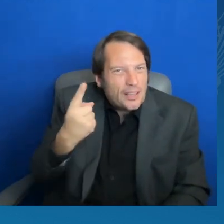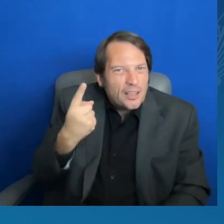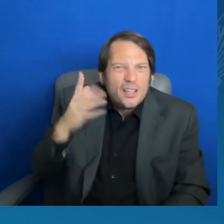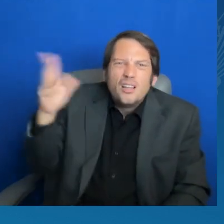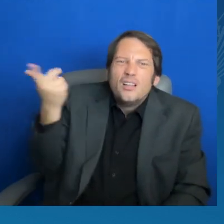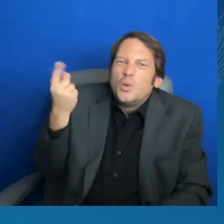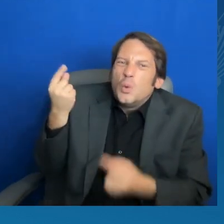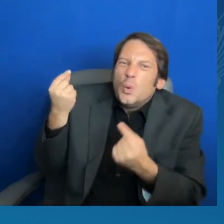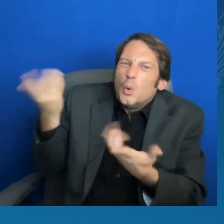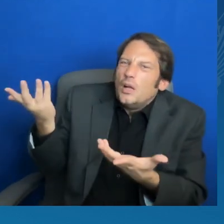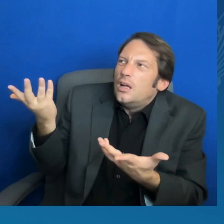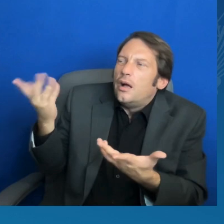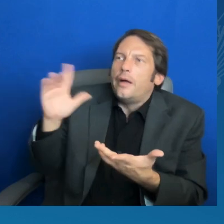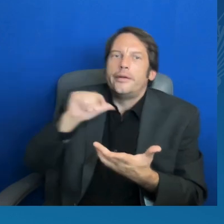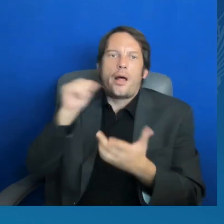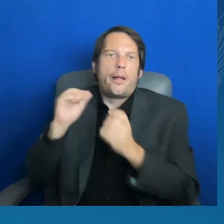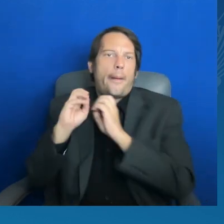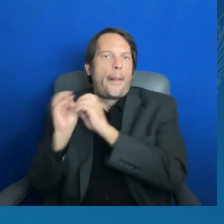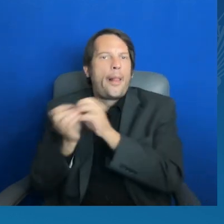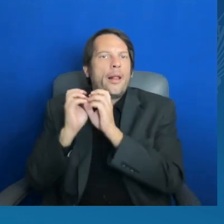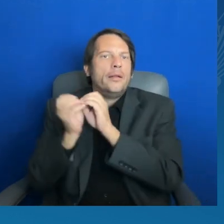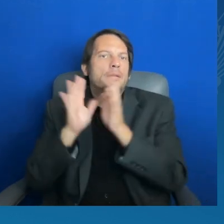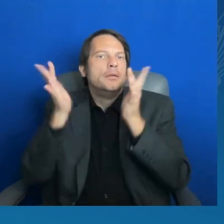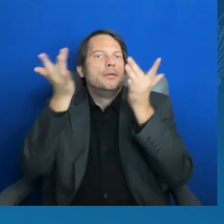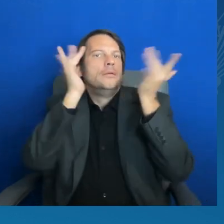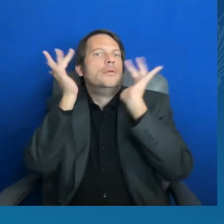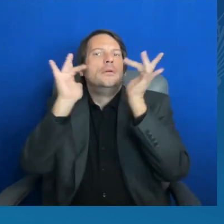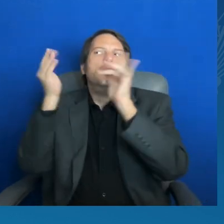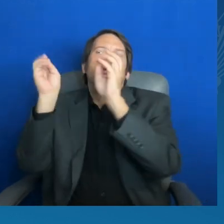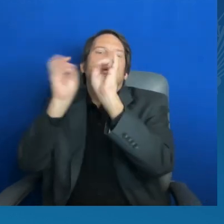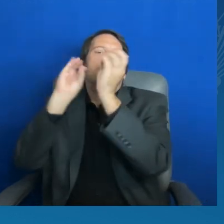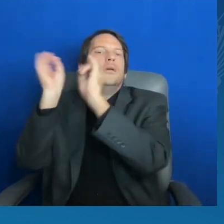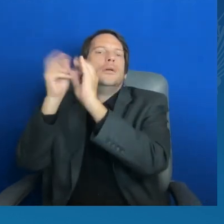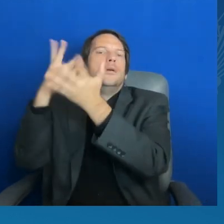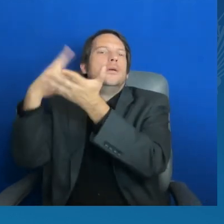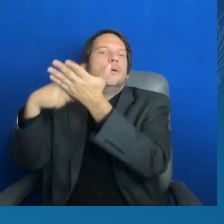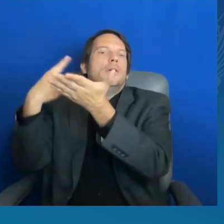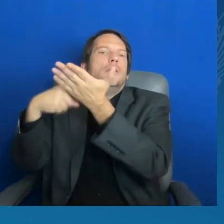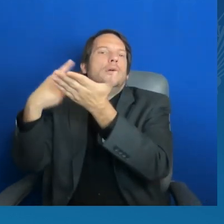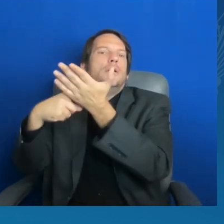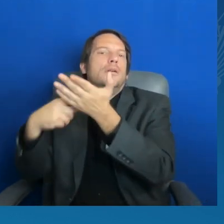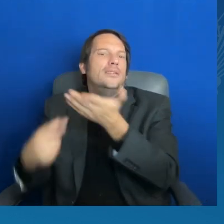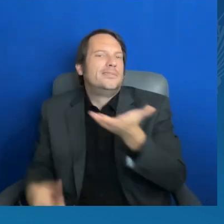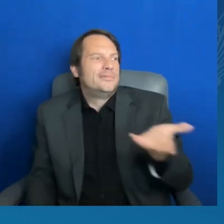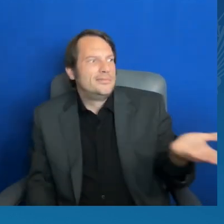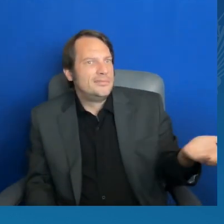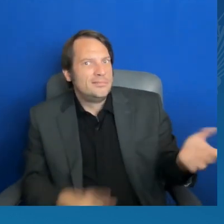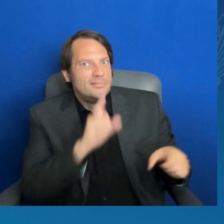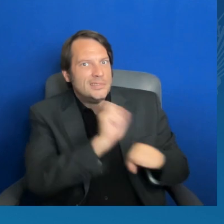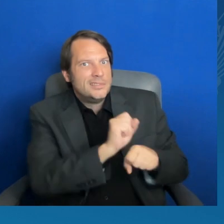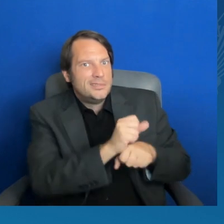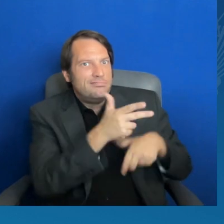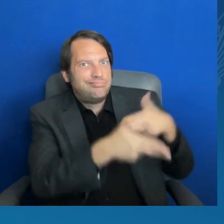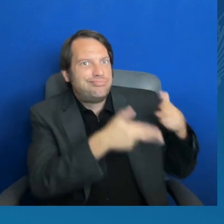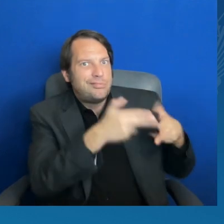That's -- that's -- thank you for that. And thank you, Brenda, for -- for putting that out there. Thank you for all the work you do. The Vice President: Yeah. Mr. George: We're going to throw it out